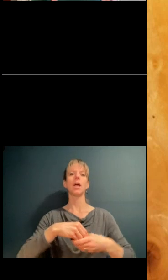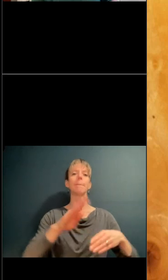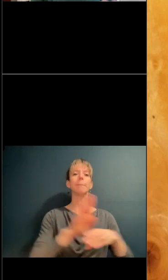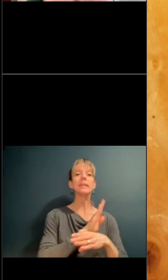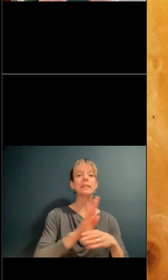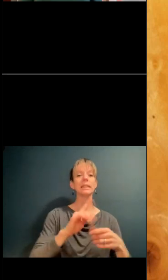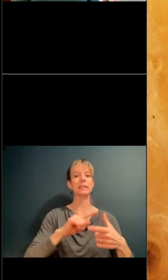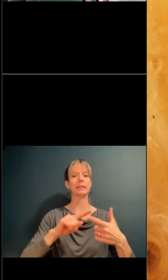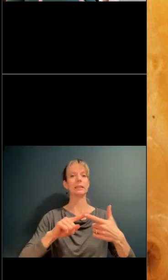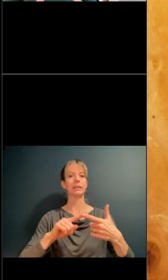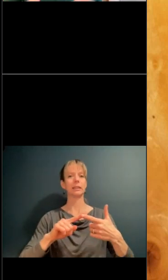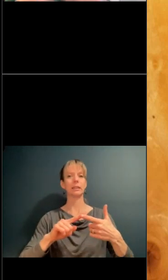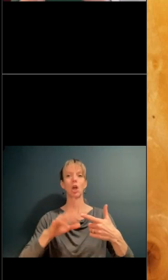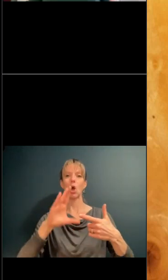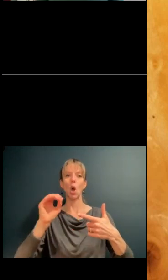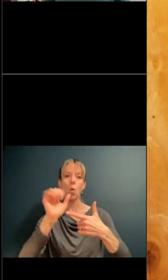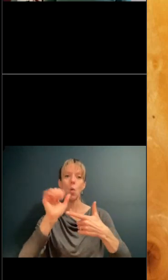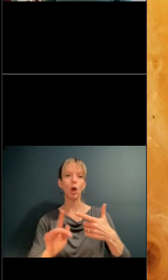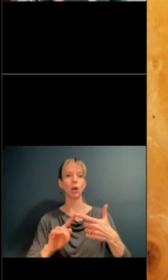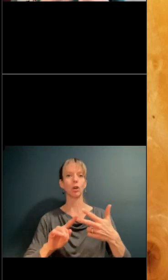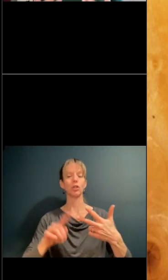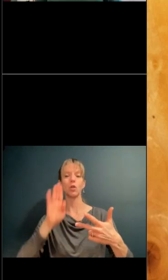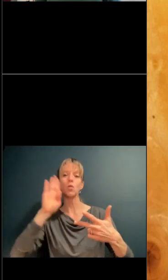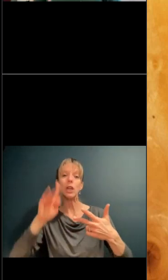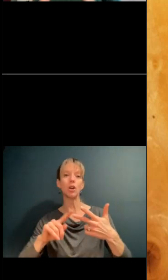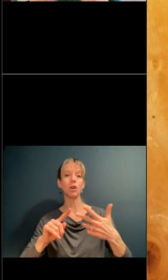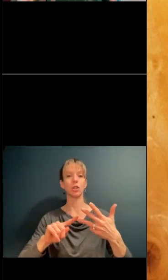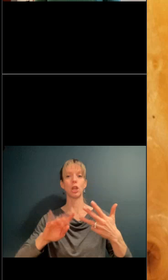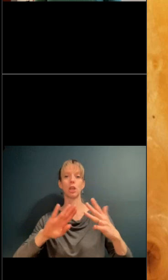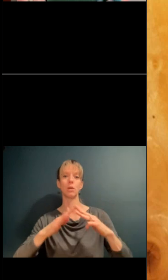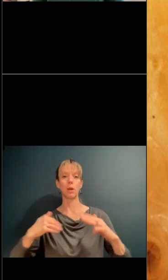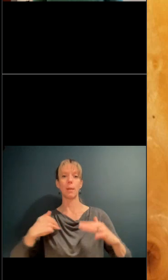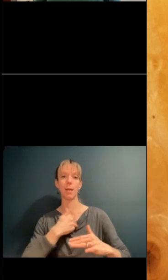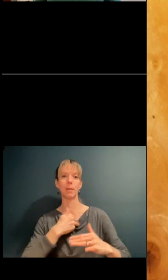educators, greeters, and community members be more comfortable and confident in their